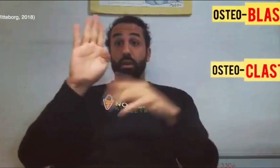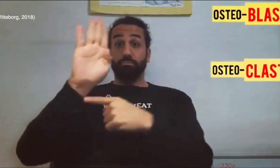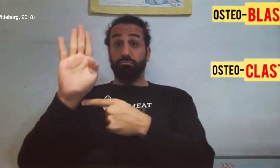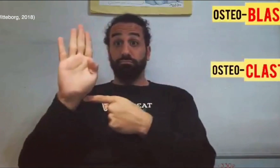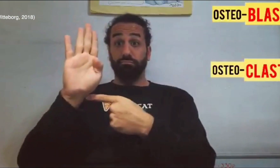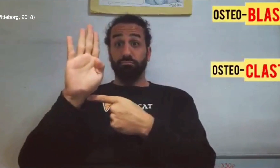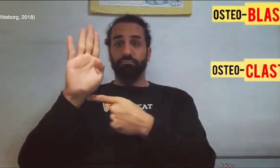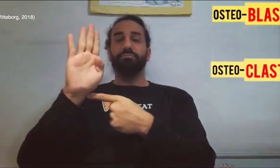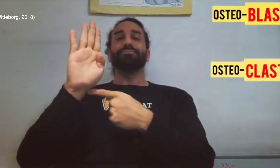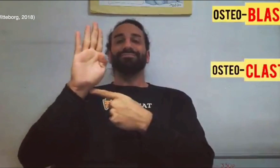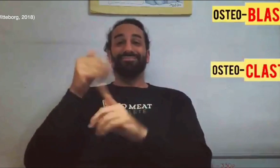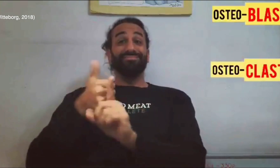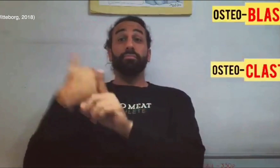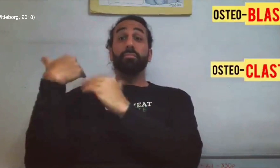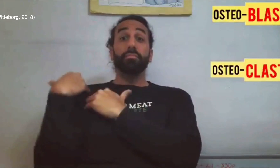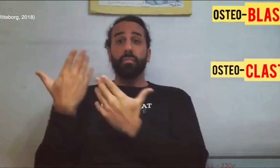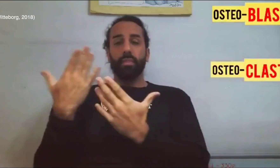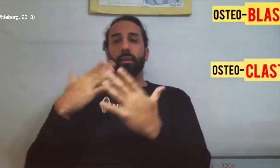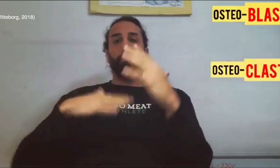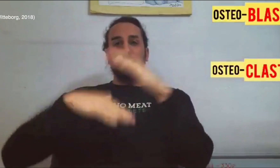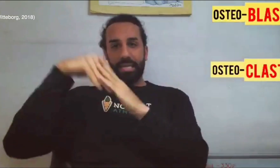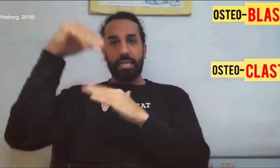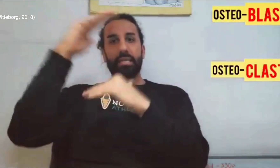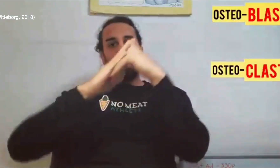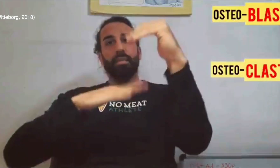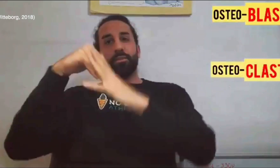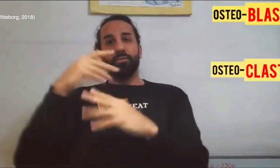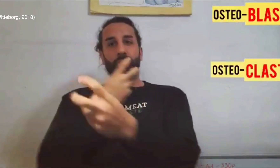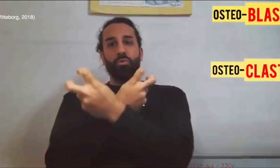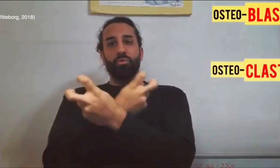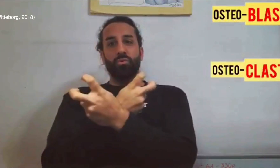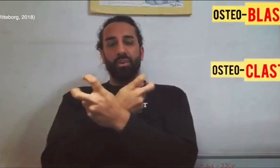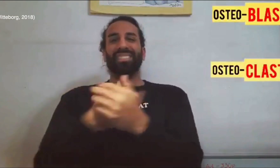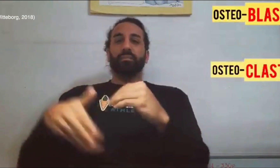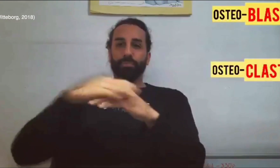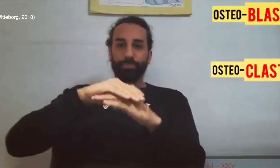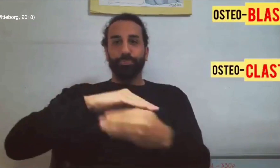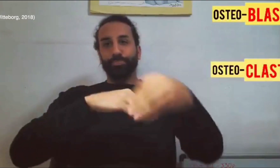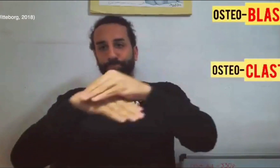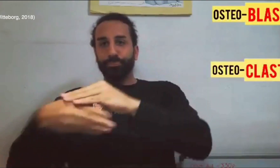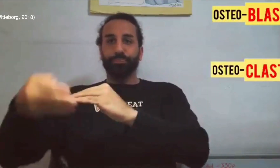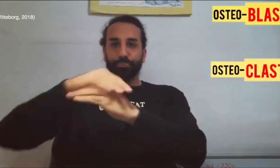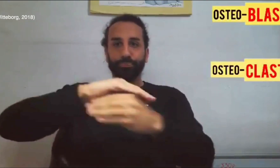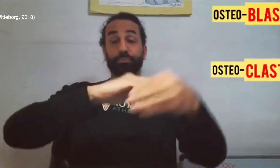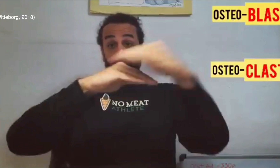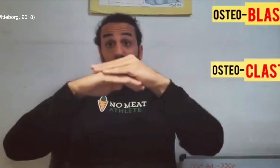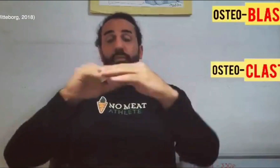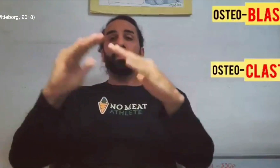For "blast", we have the handshape "B" which can be used in the sign for "build", as the osteoblast builds up the bone.